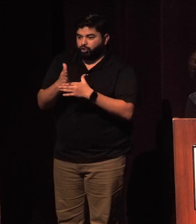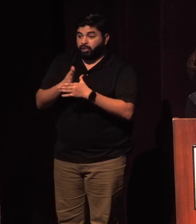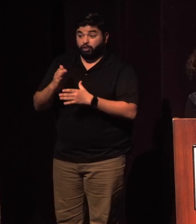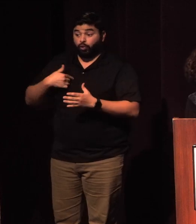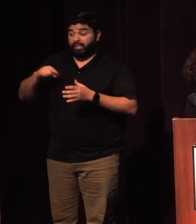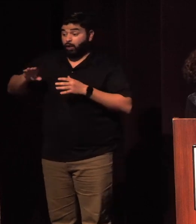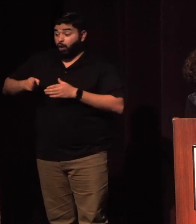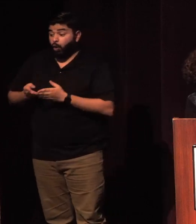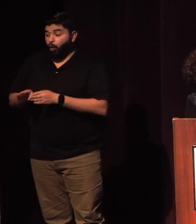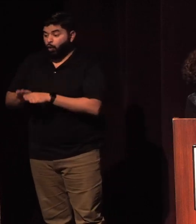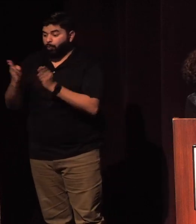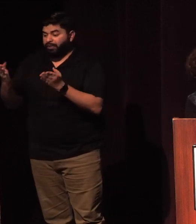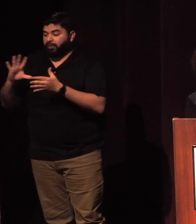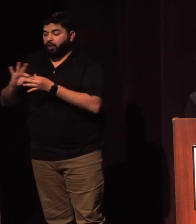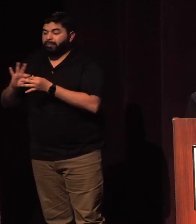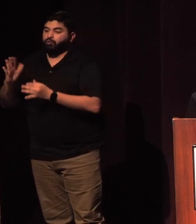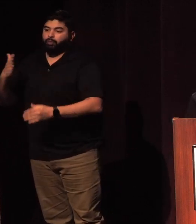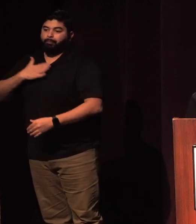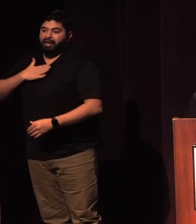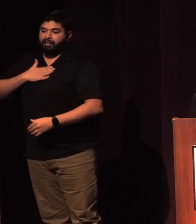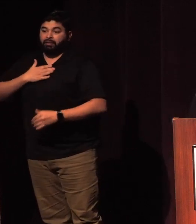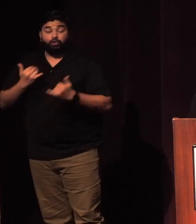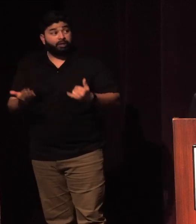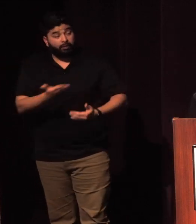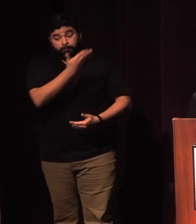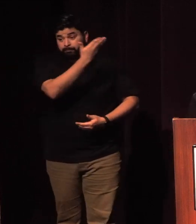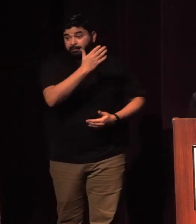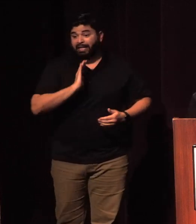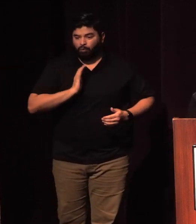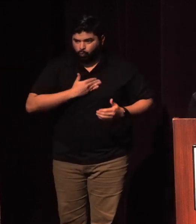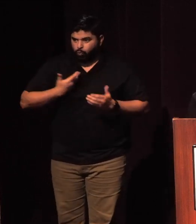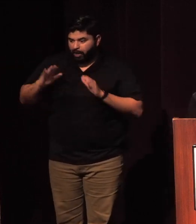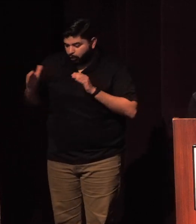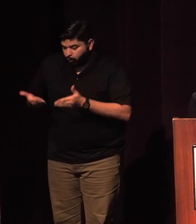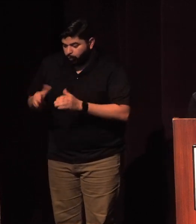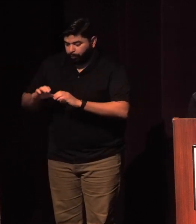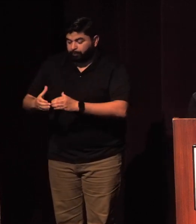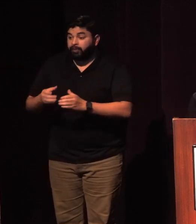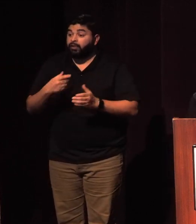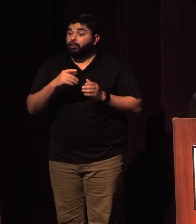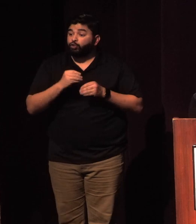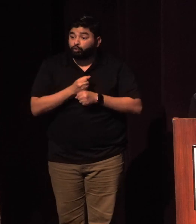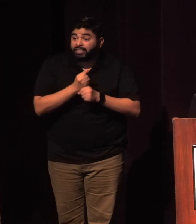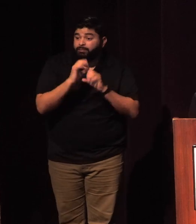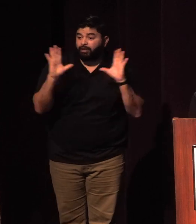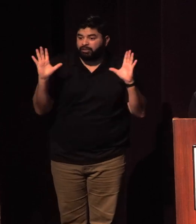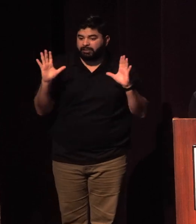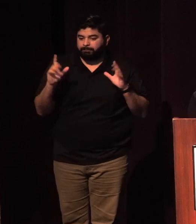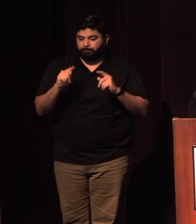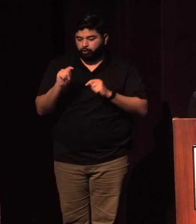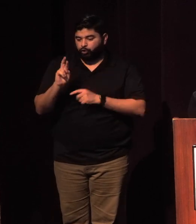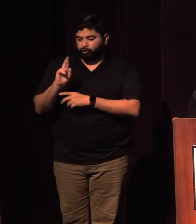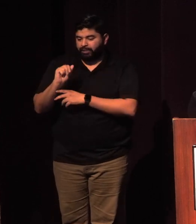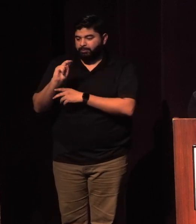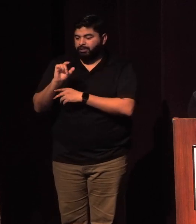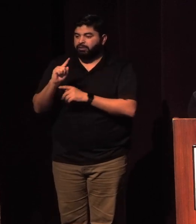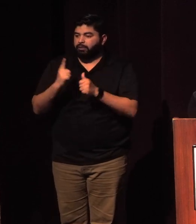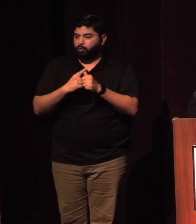to share with you these opening comments were entirely my own. Transparency.